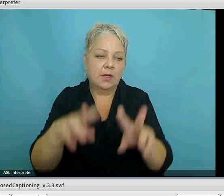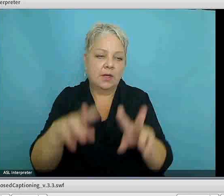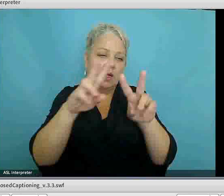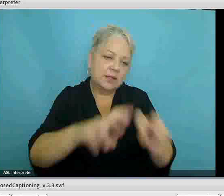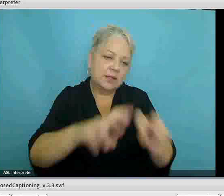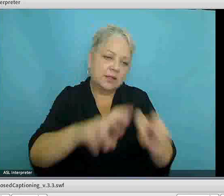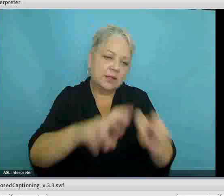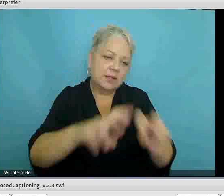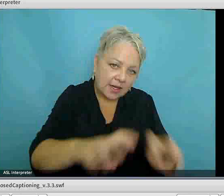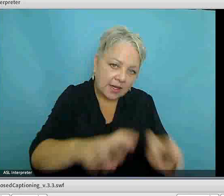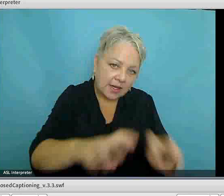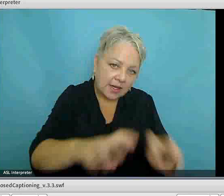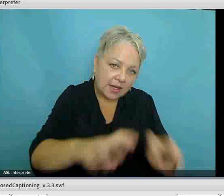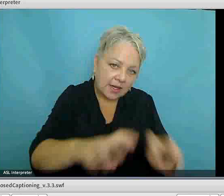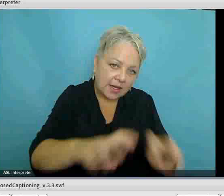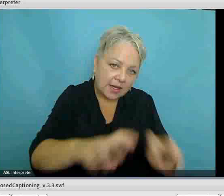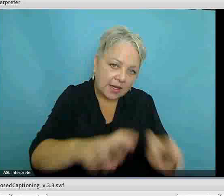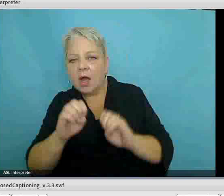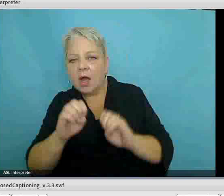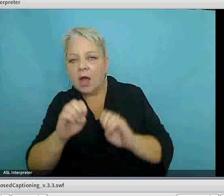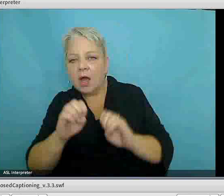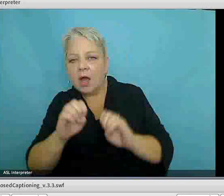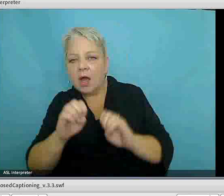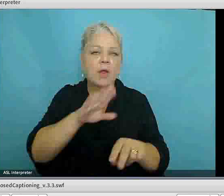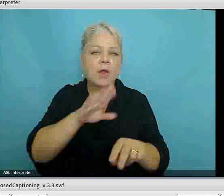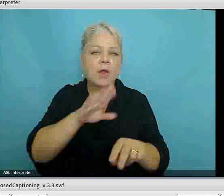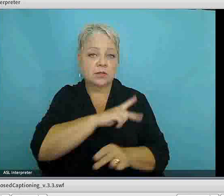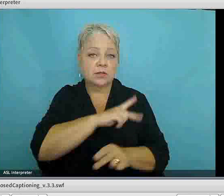Care Plan with regard to LTSS.